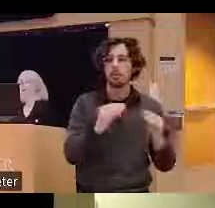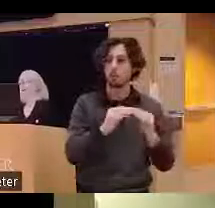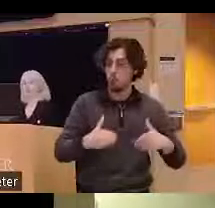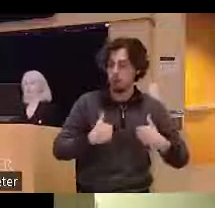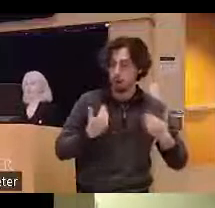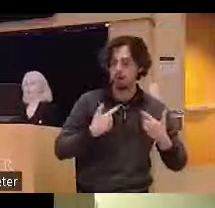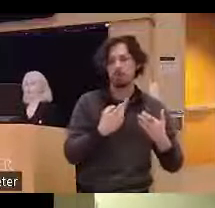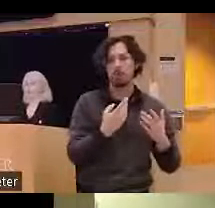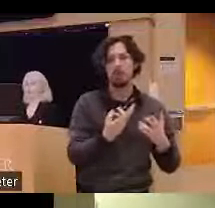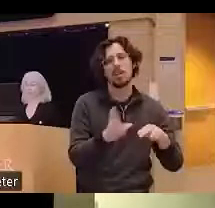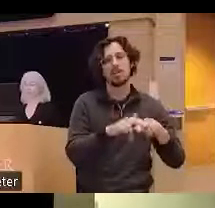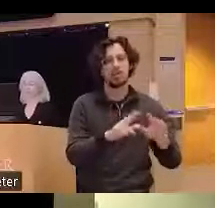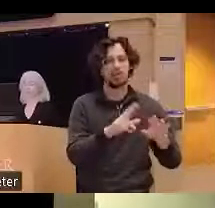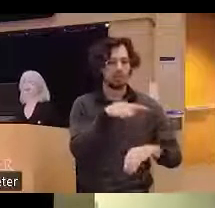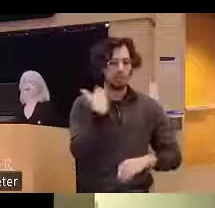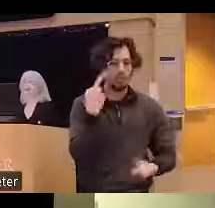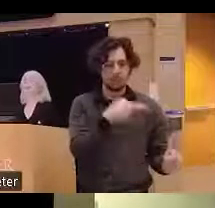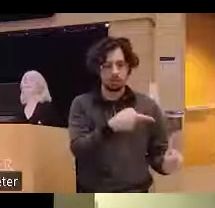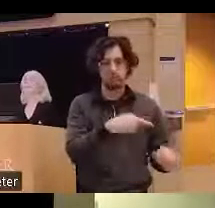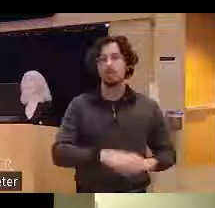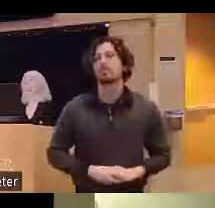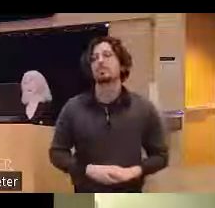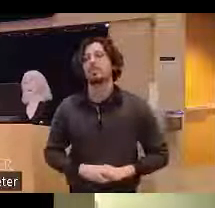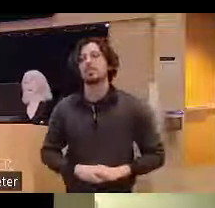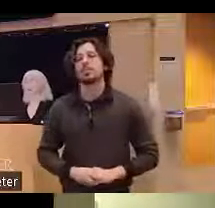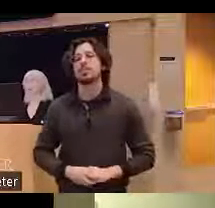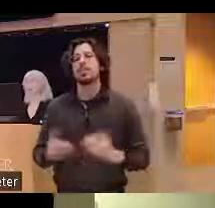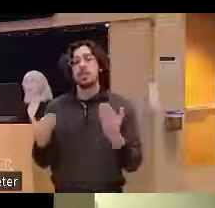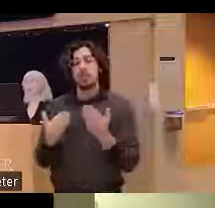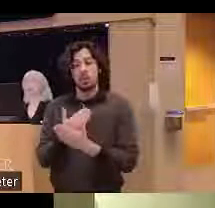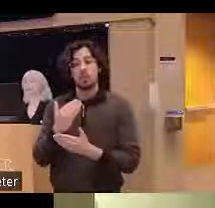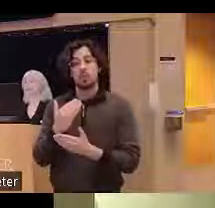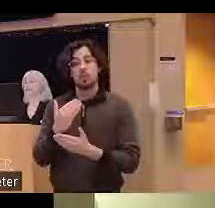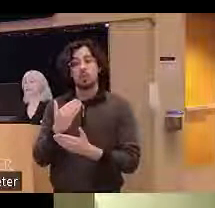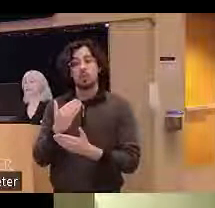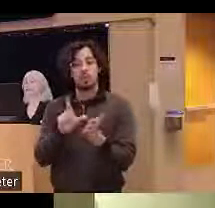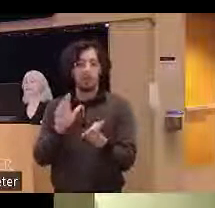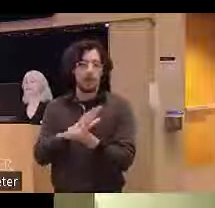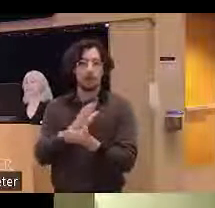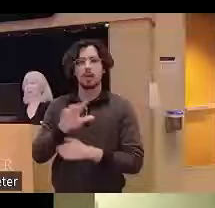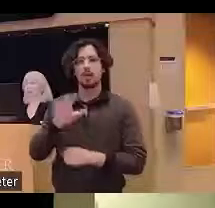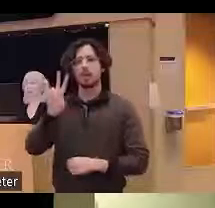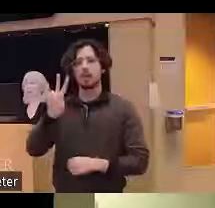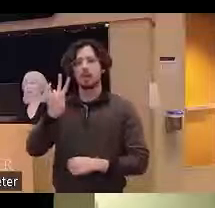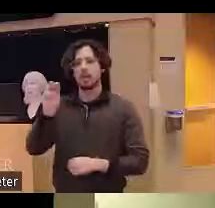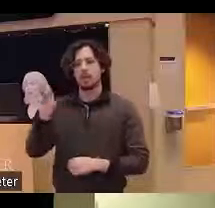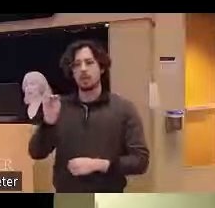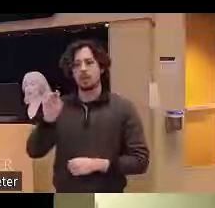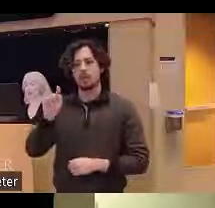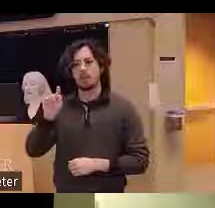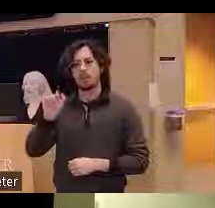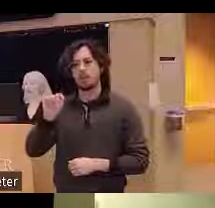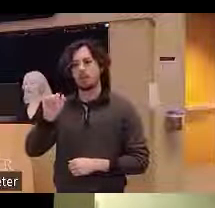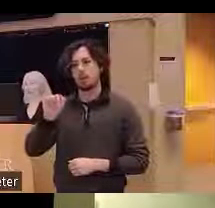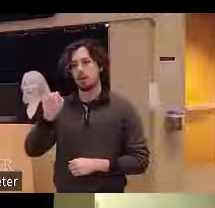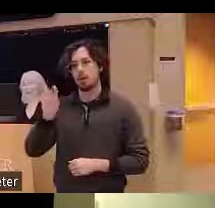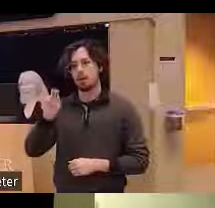a newer paper which is just s million Taiwanese so the whole population Crosslink to the psychiatric